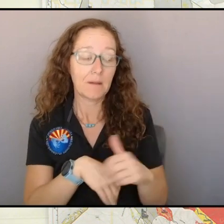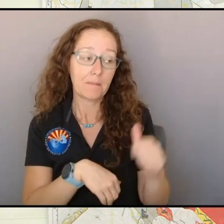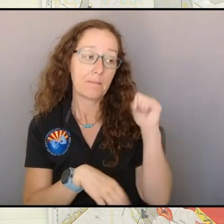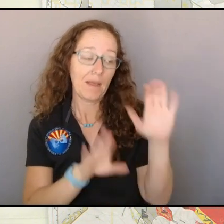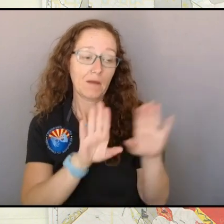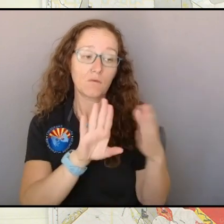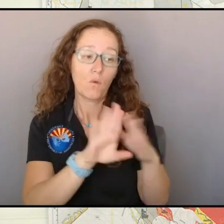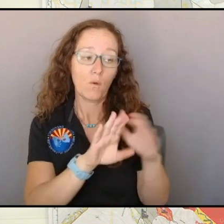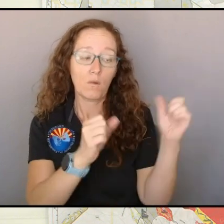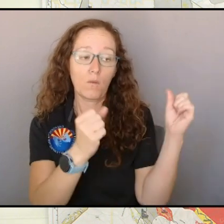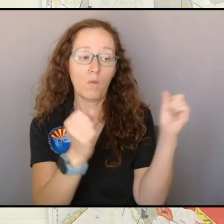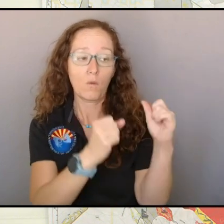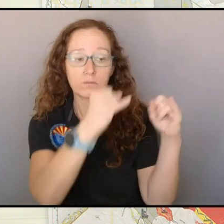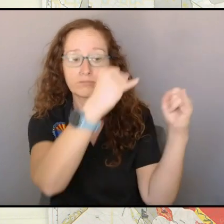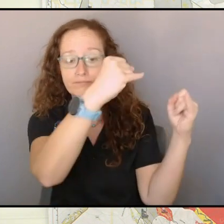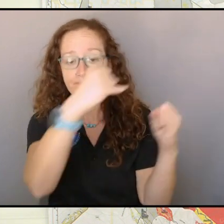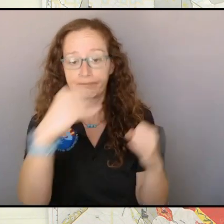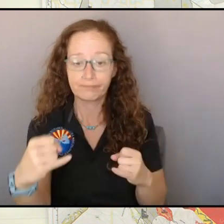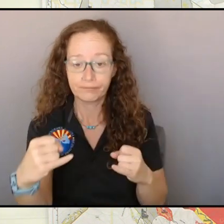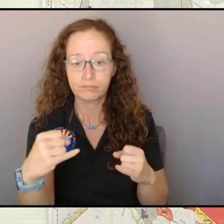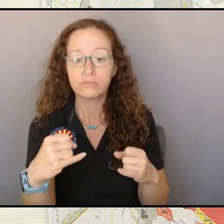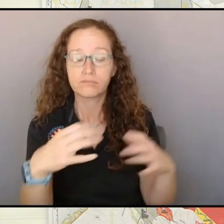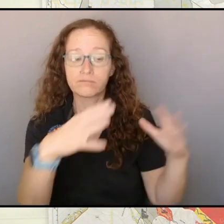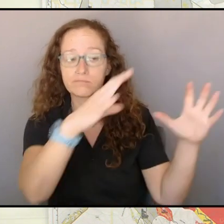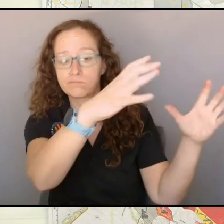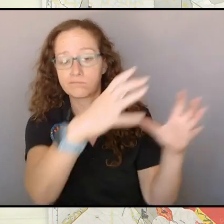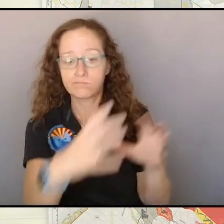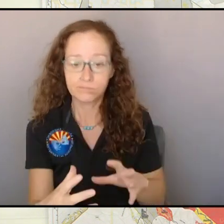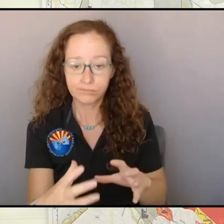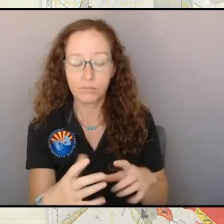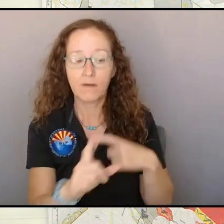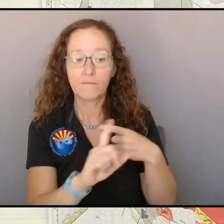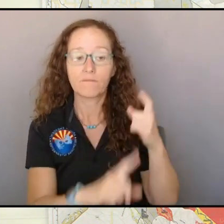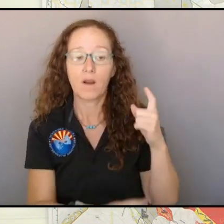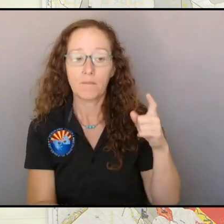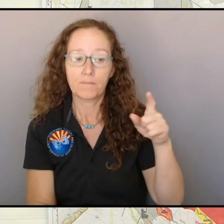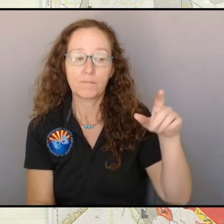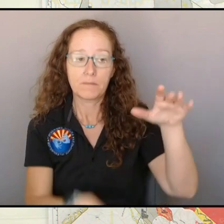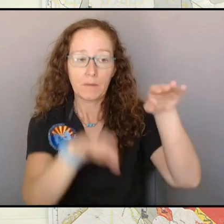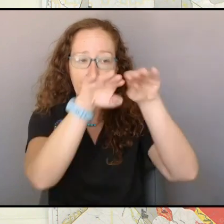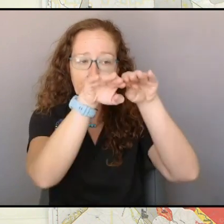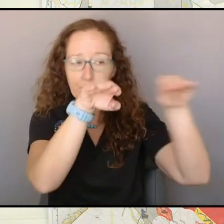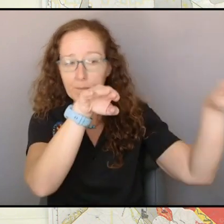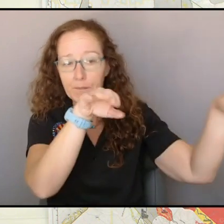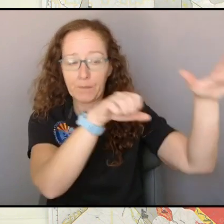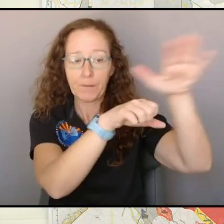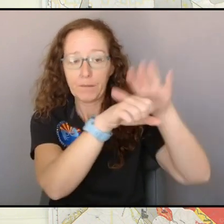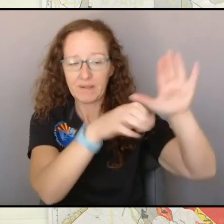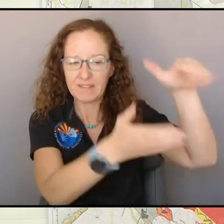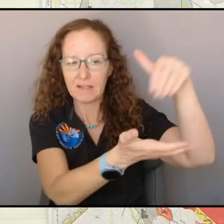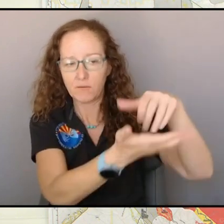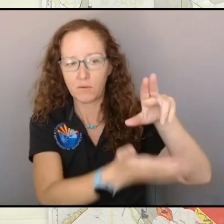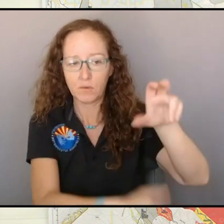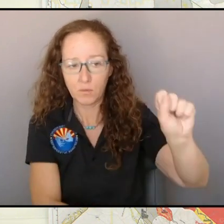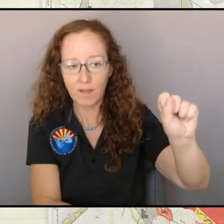northeast out of the plains, the central plains of the United States, and backs its way into New Mexico from the east.